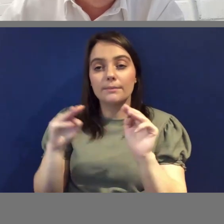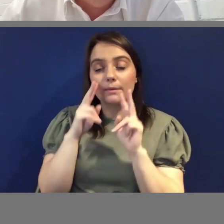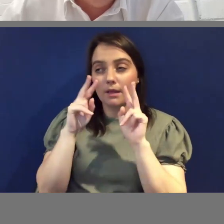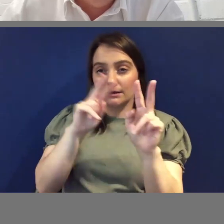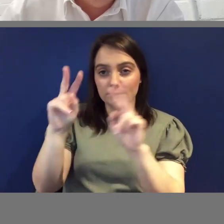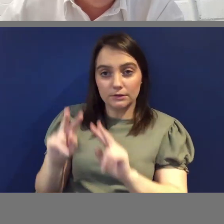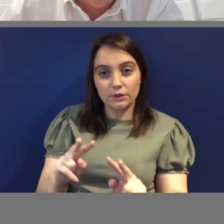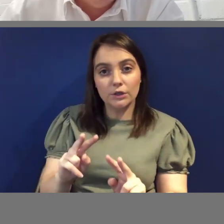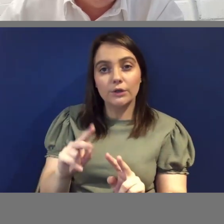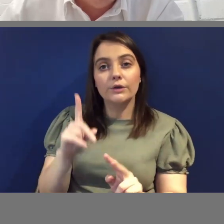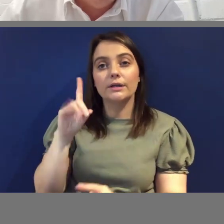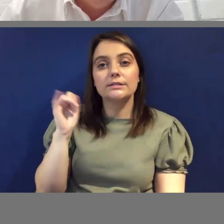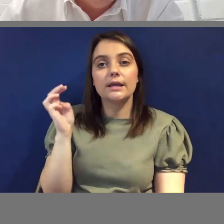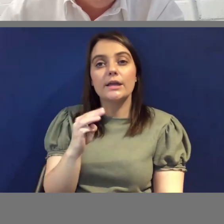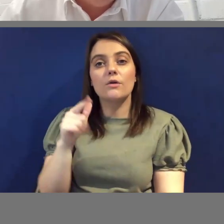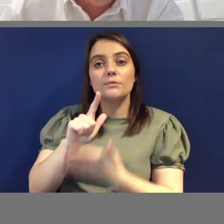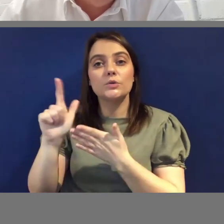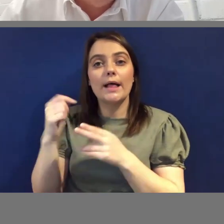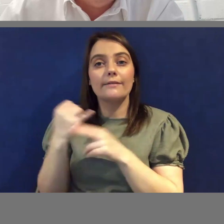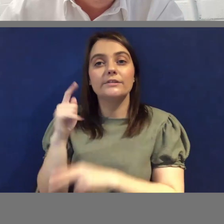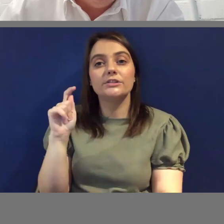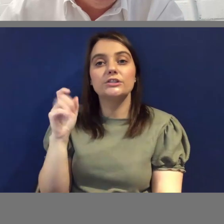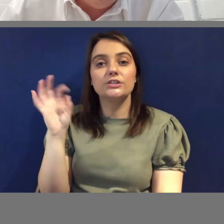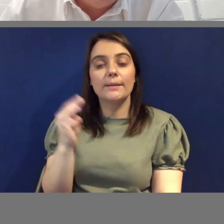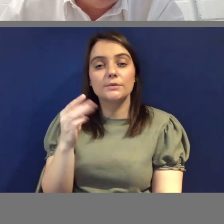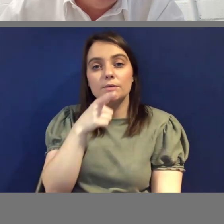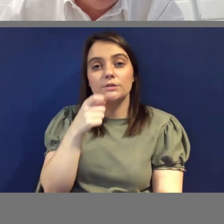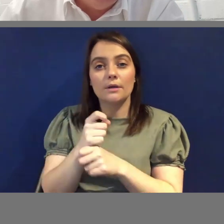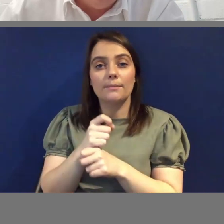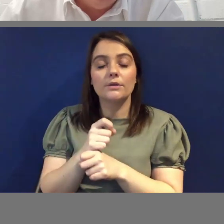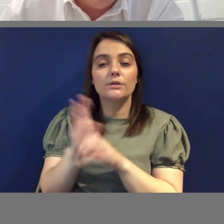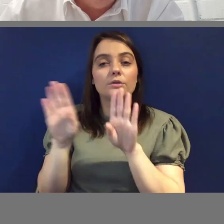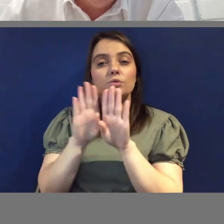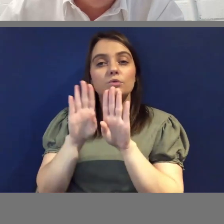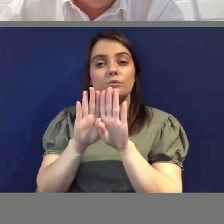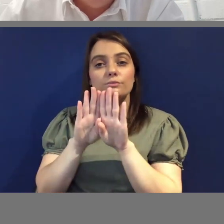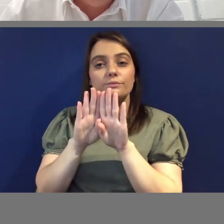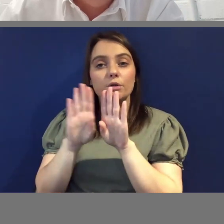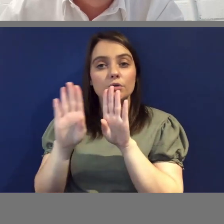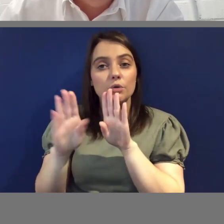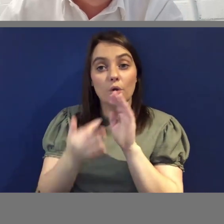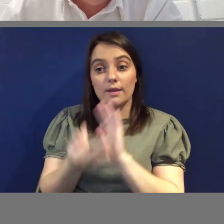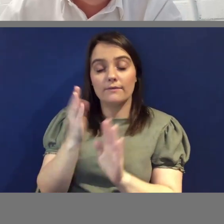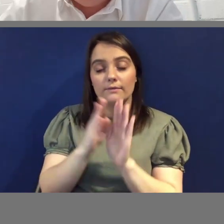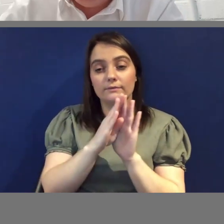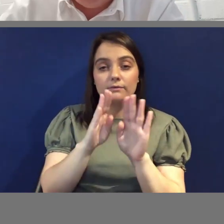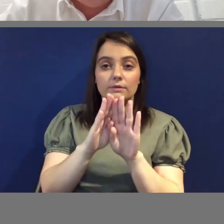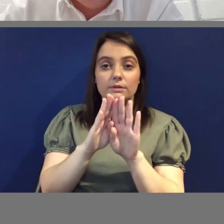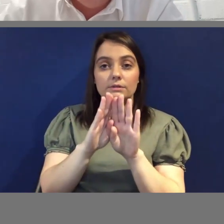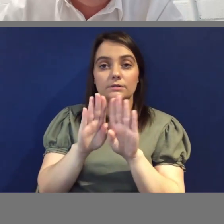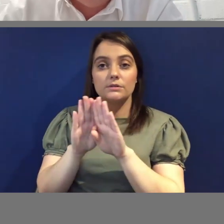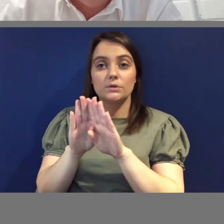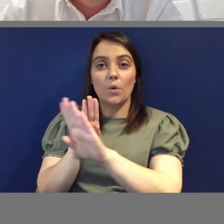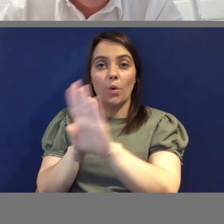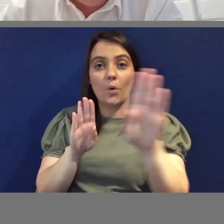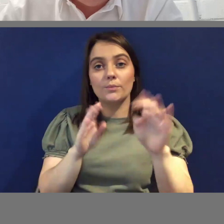12 of TGM particularly in recess door where the door is not opening out onto a fire escape route